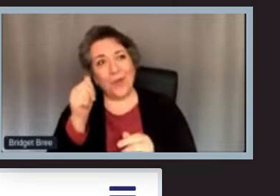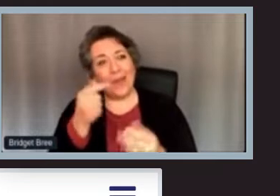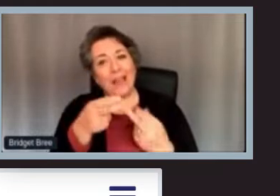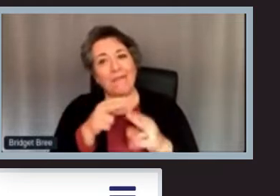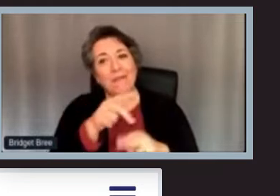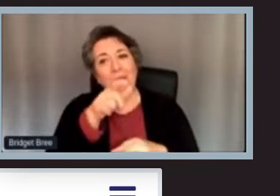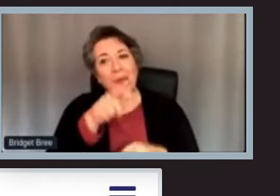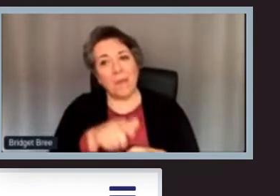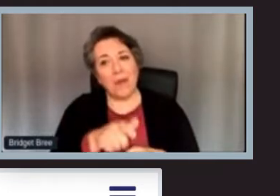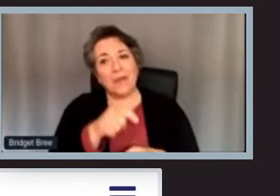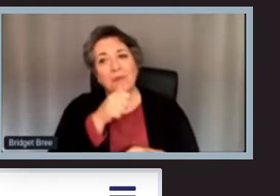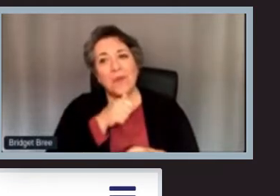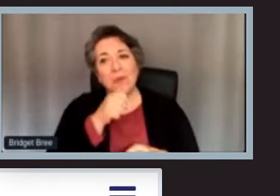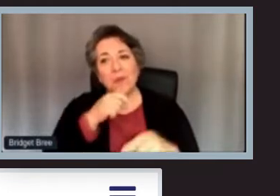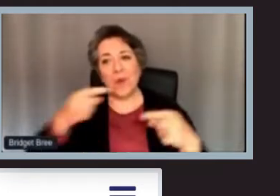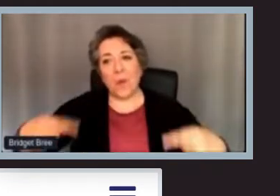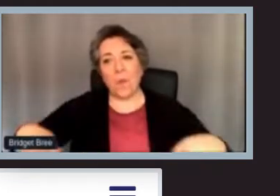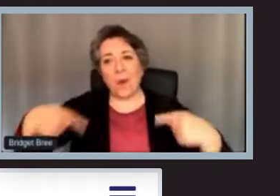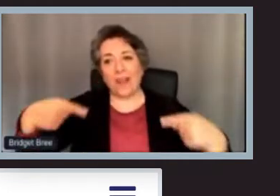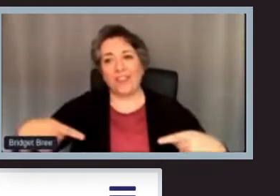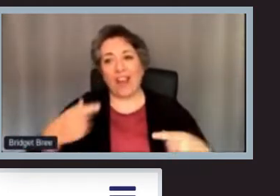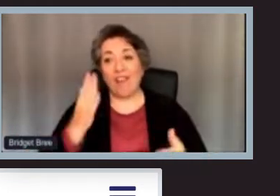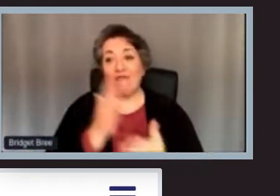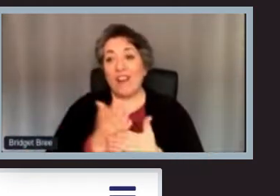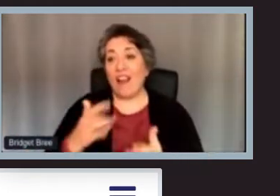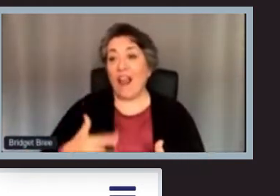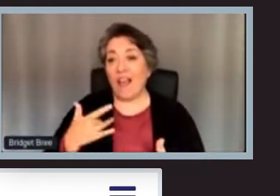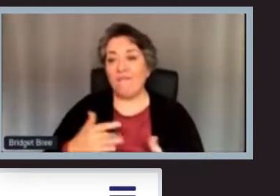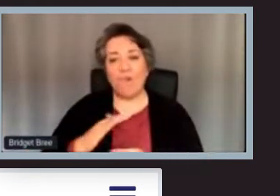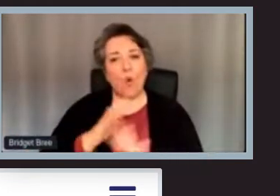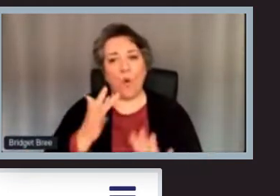using it as a prop and it wasn't really their wheelchair.